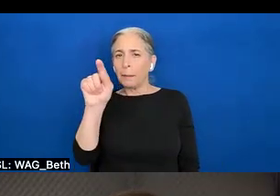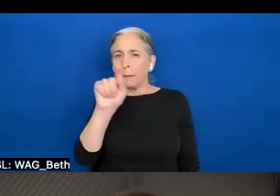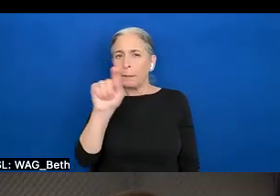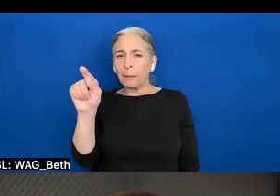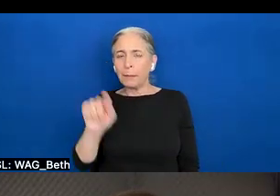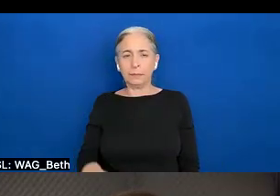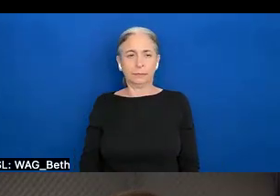paragraph.